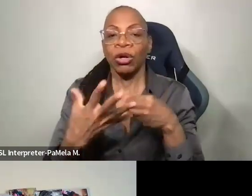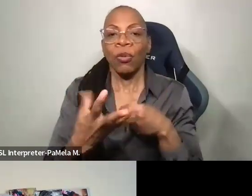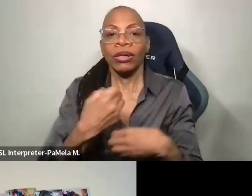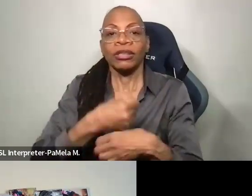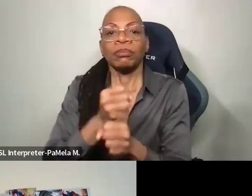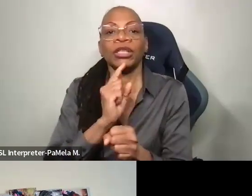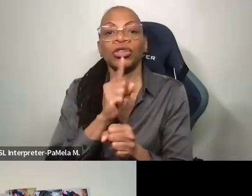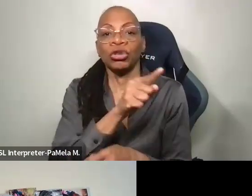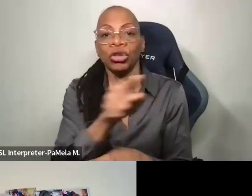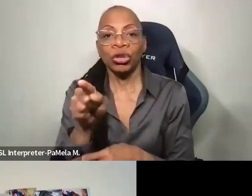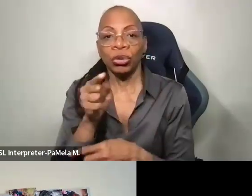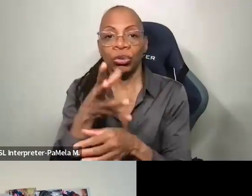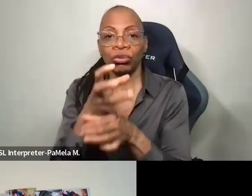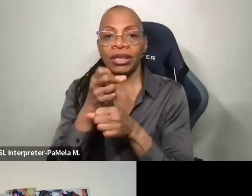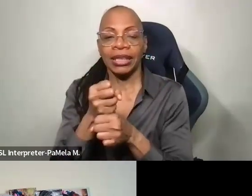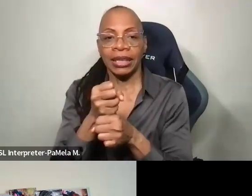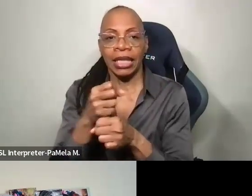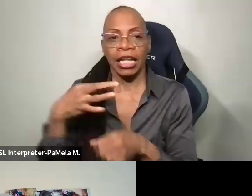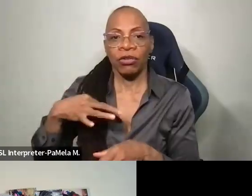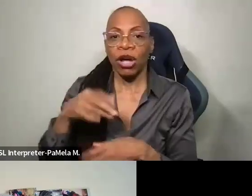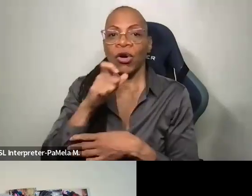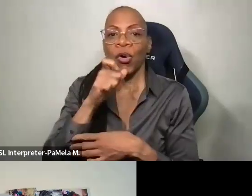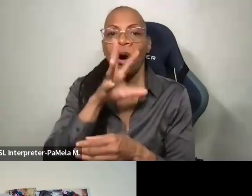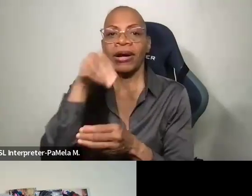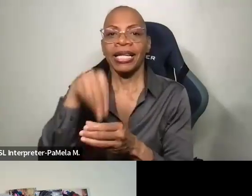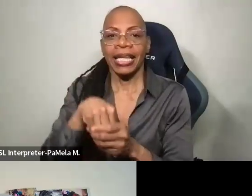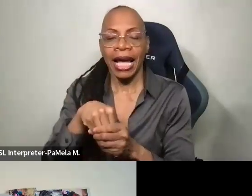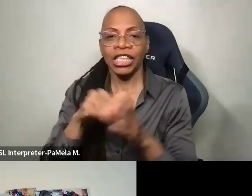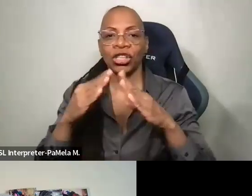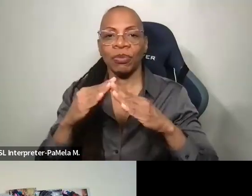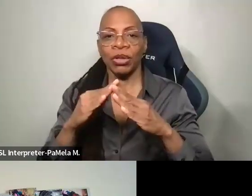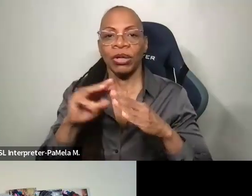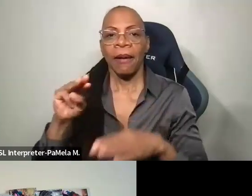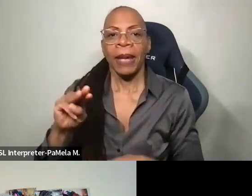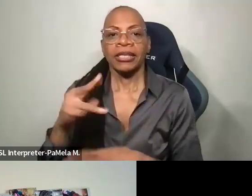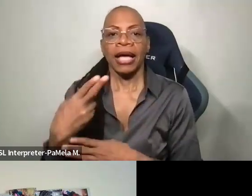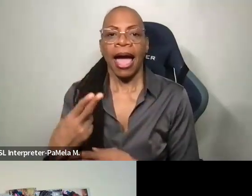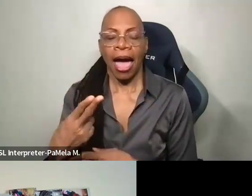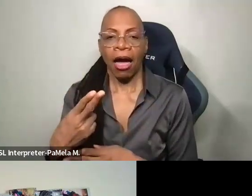for those folks who are already engaged in community mental health services and that they're not left out of your count.